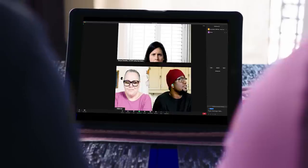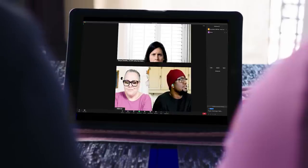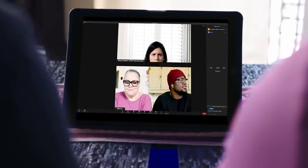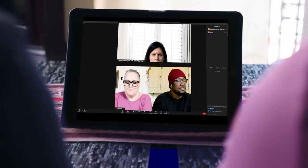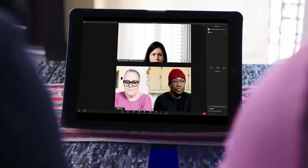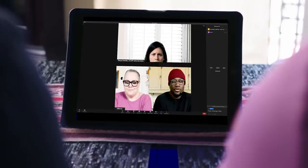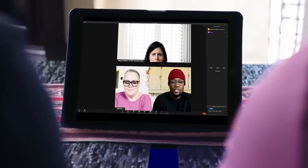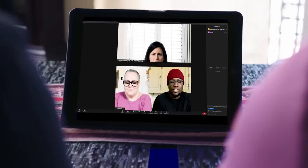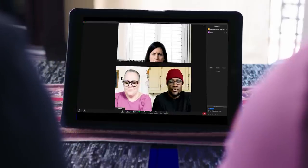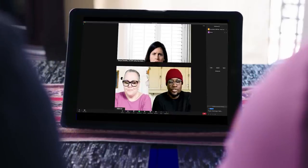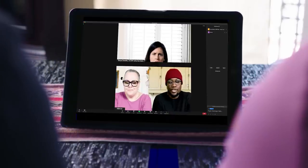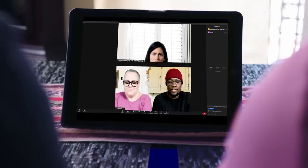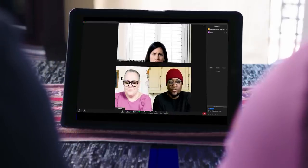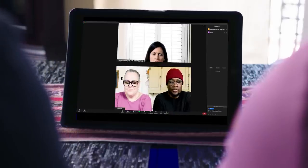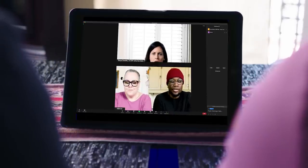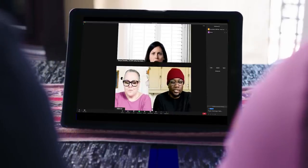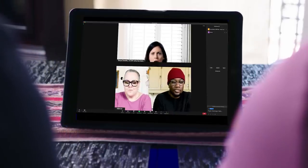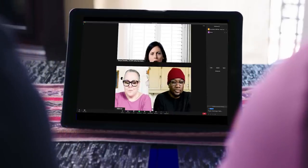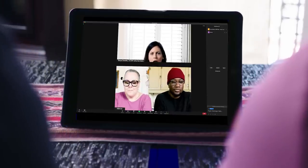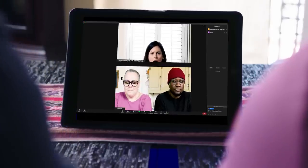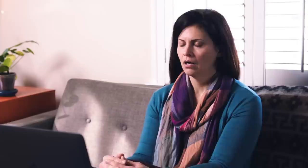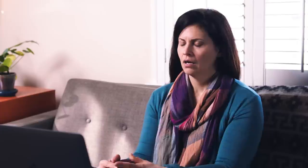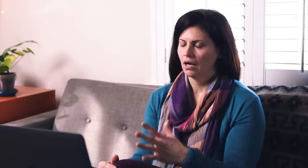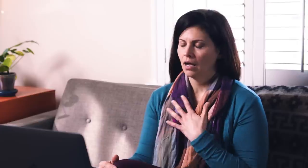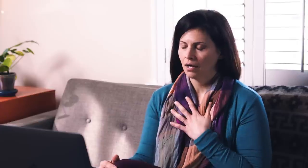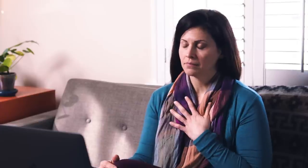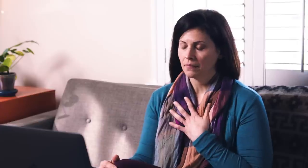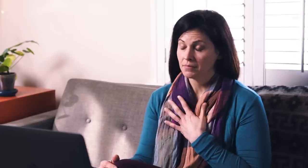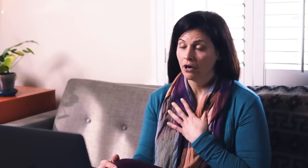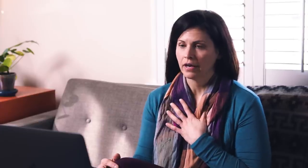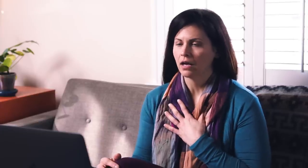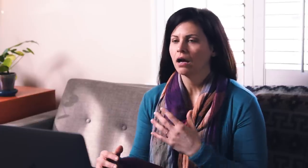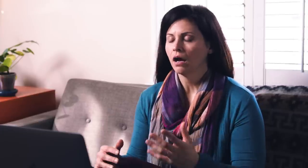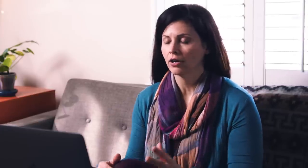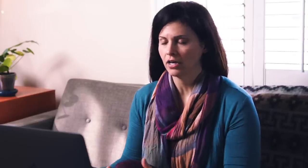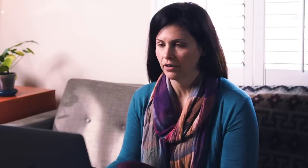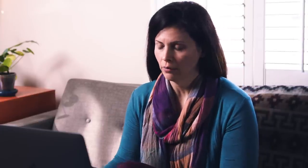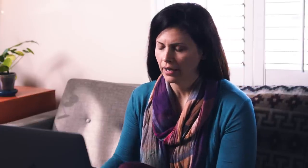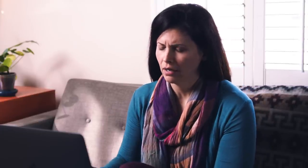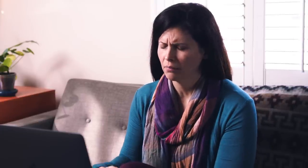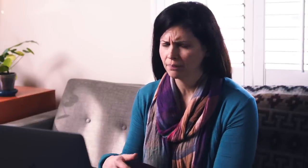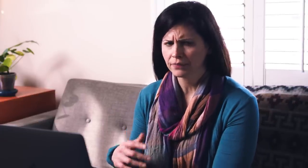[Sigh] I’m hard of hearing, not hearing impaired! I’m…I’m sorry, hard of hearing, okay.